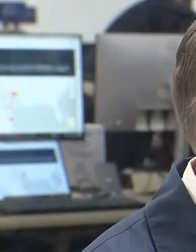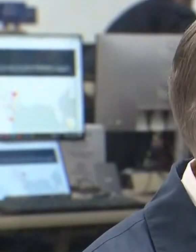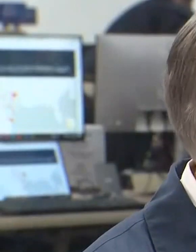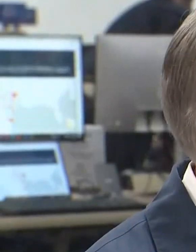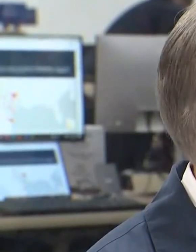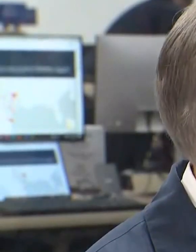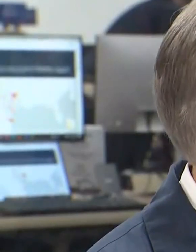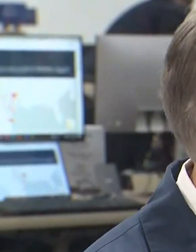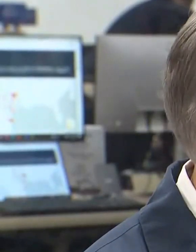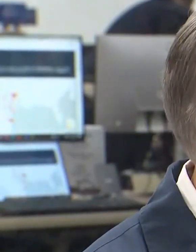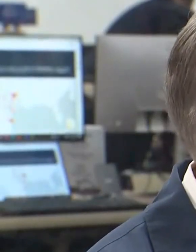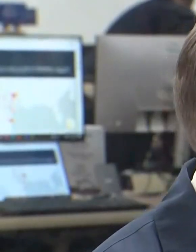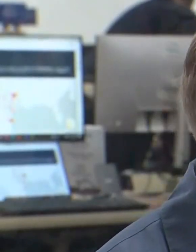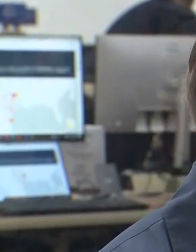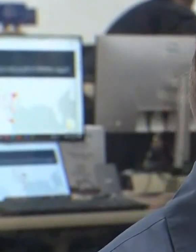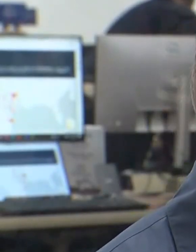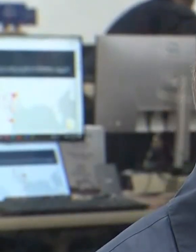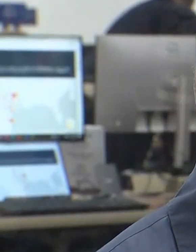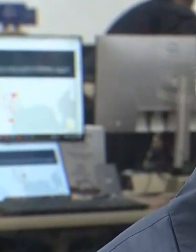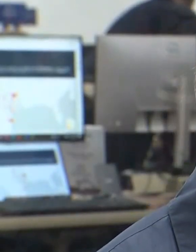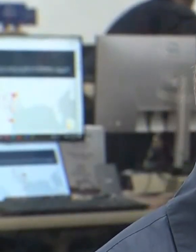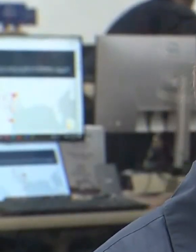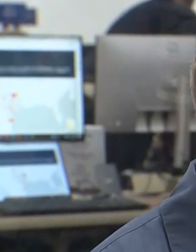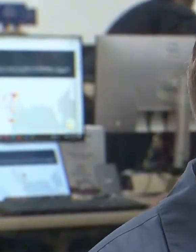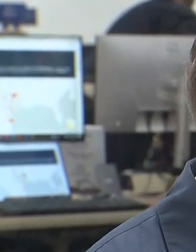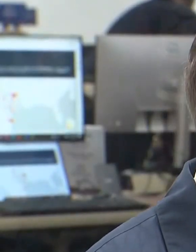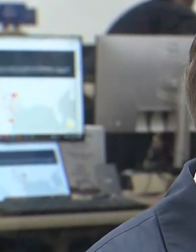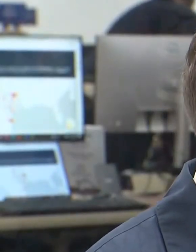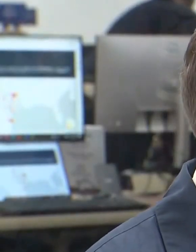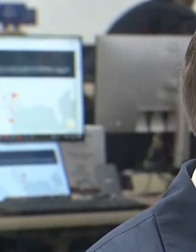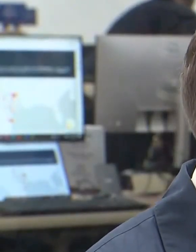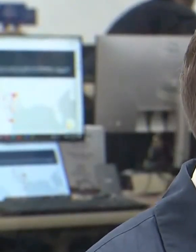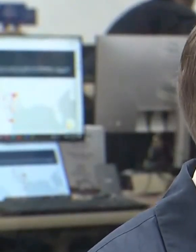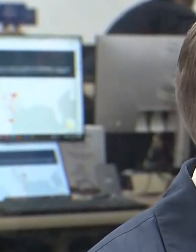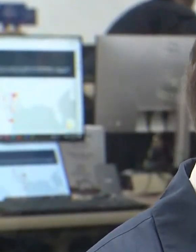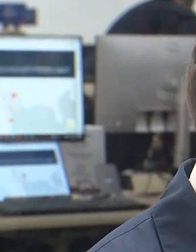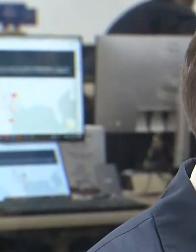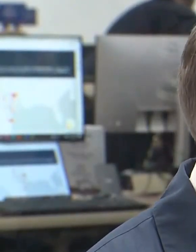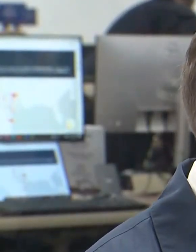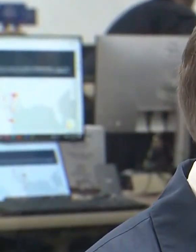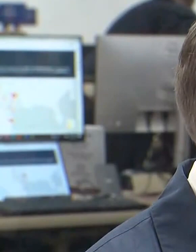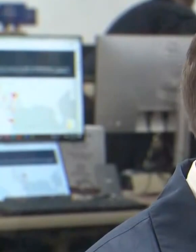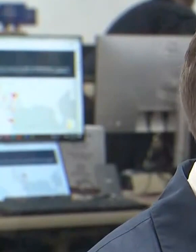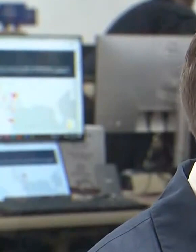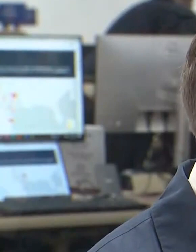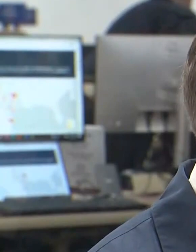I think trust will be earned over the next few days as people see that we have ultra cold